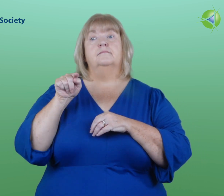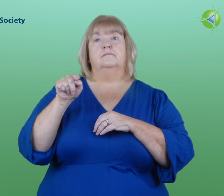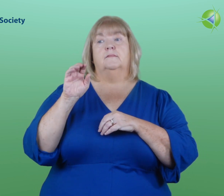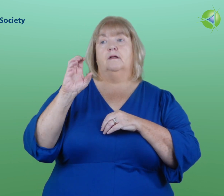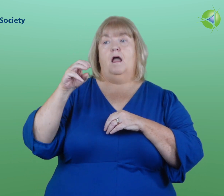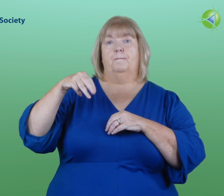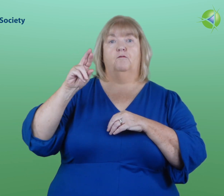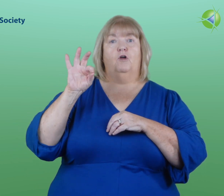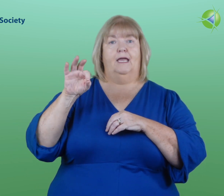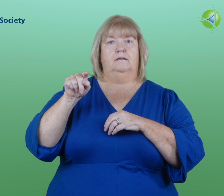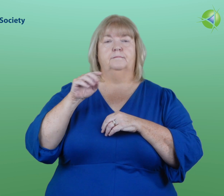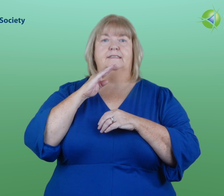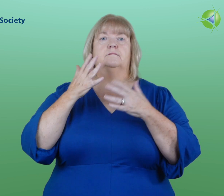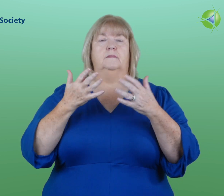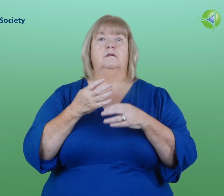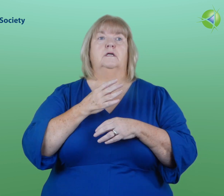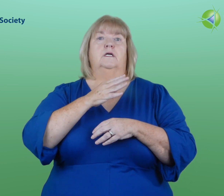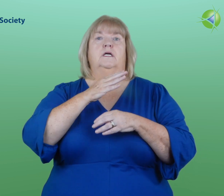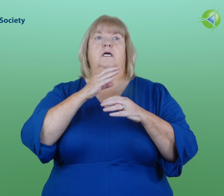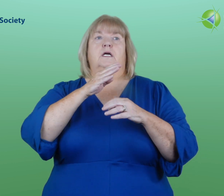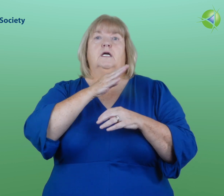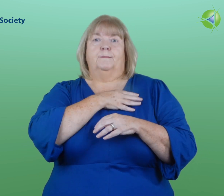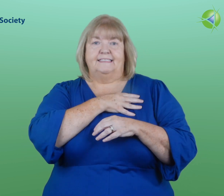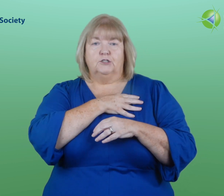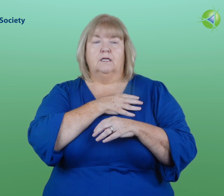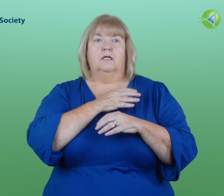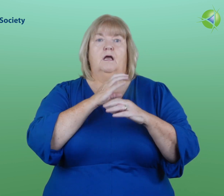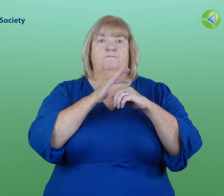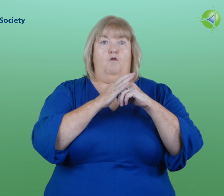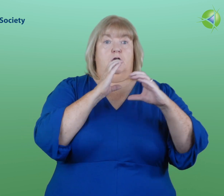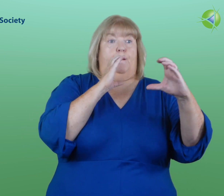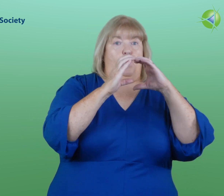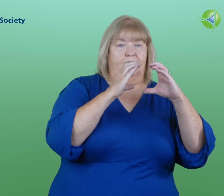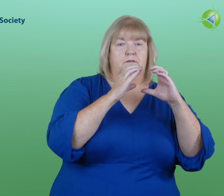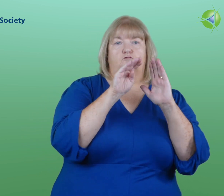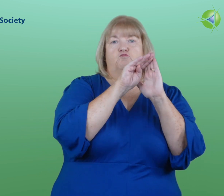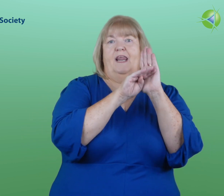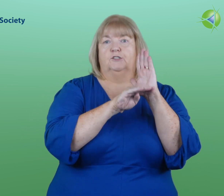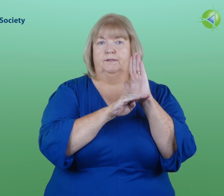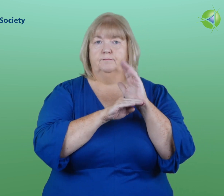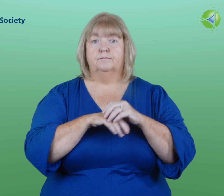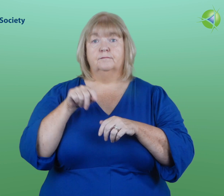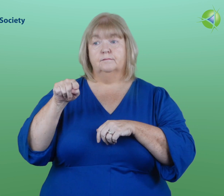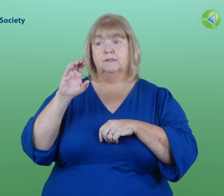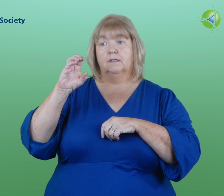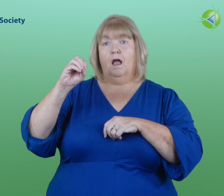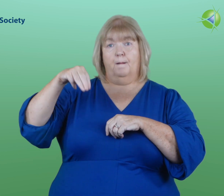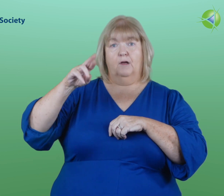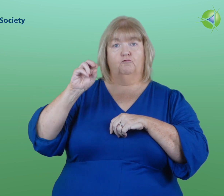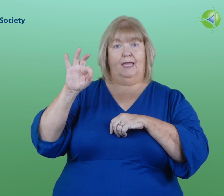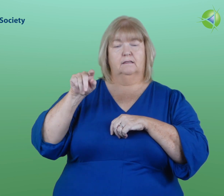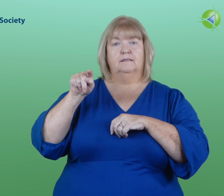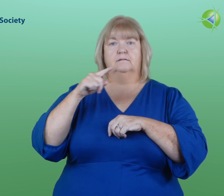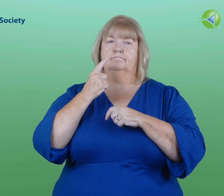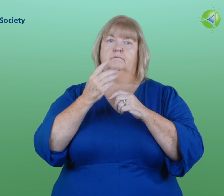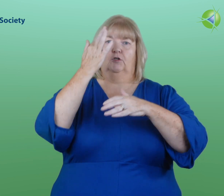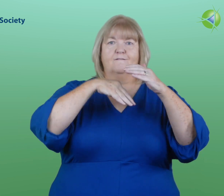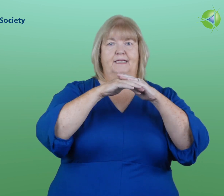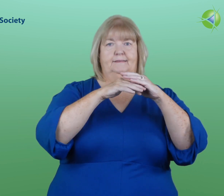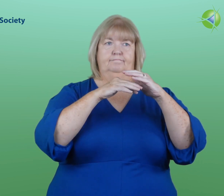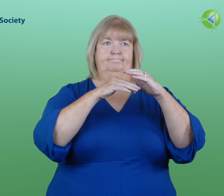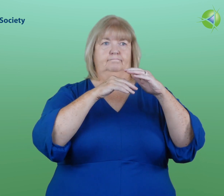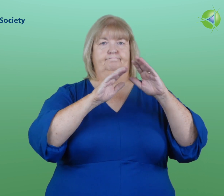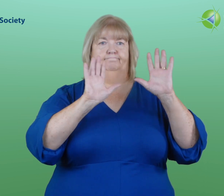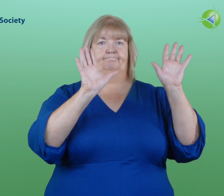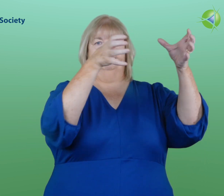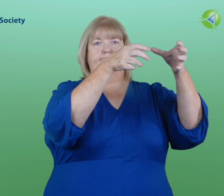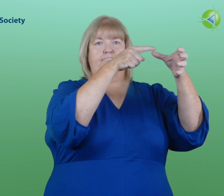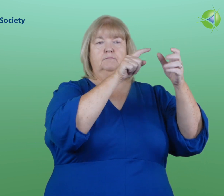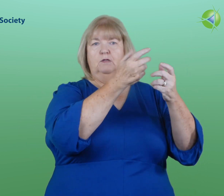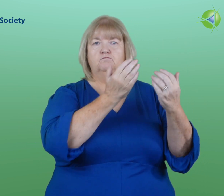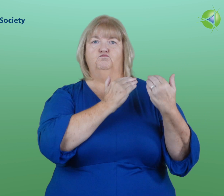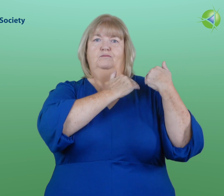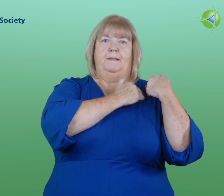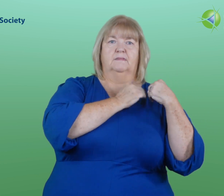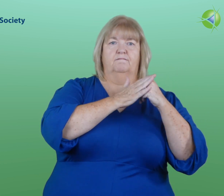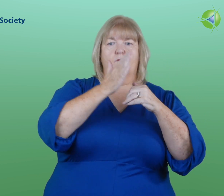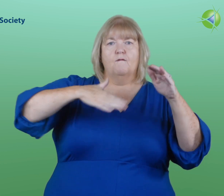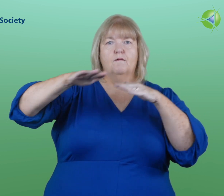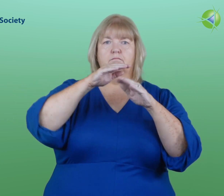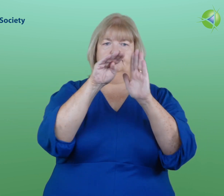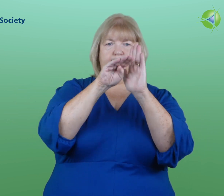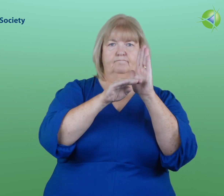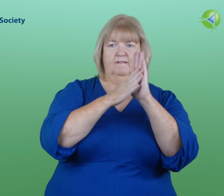The Commission for Communications Regulations, ComReg is the statutory body responsible for the regulation of the